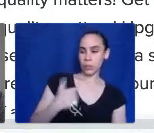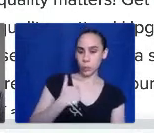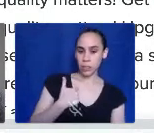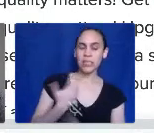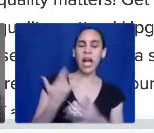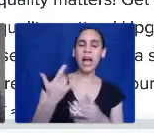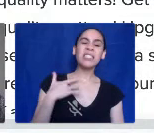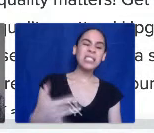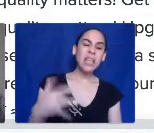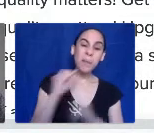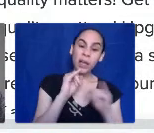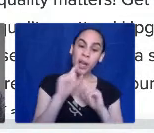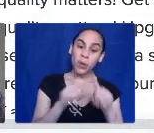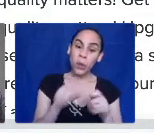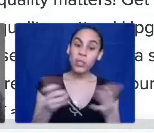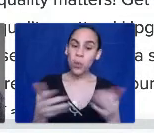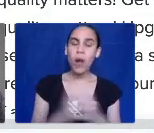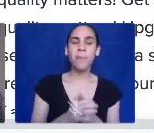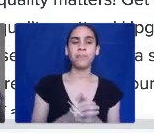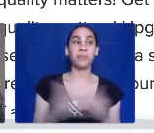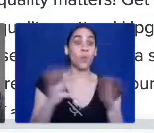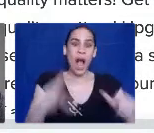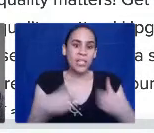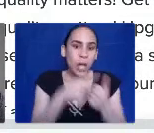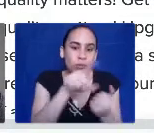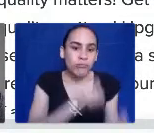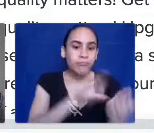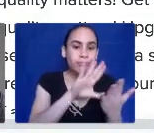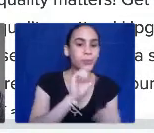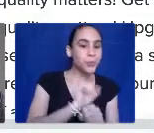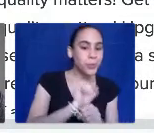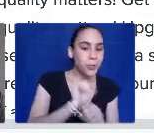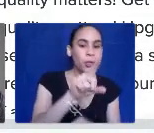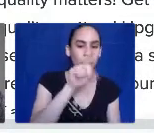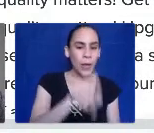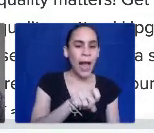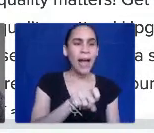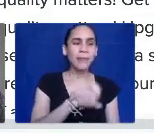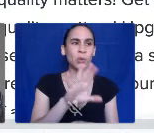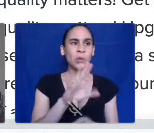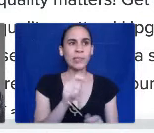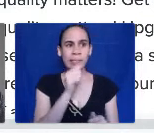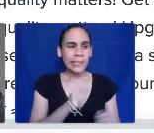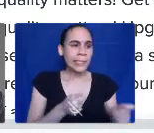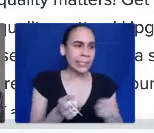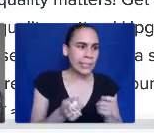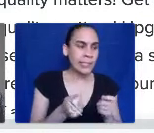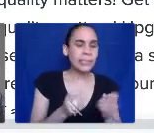like what was the challenge at work that you had to face name a time that you failed um one of the